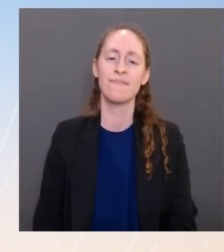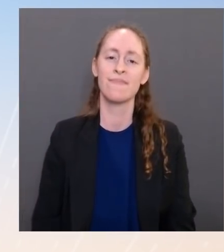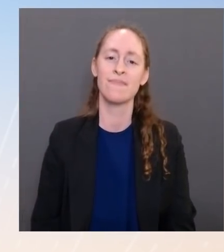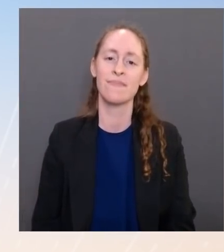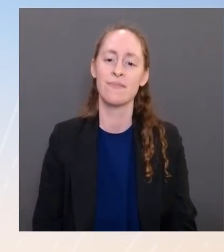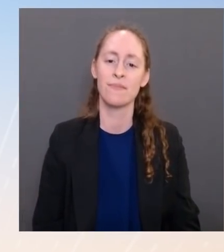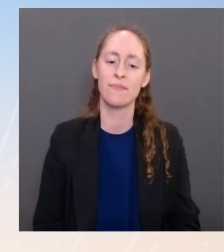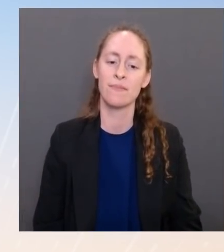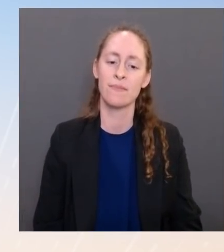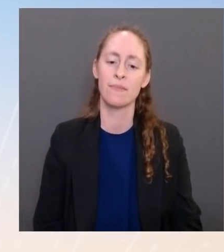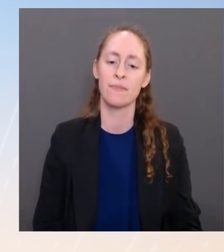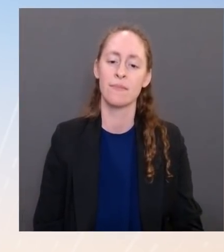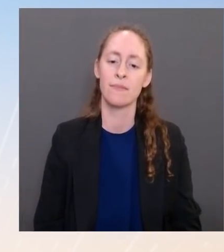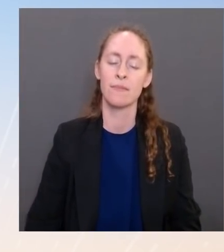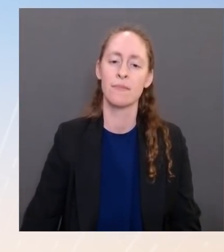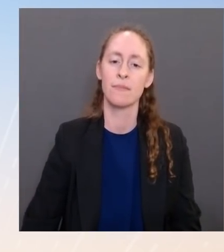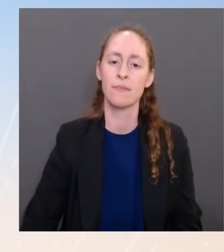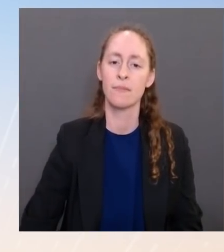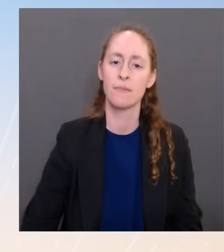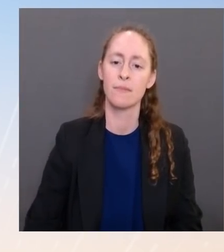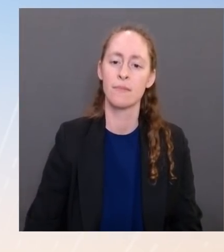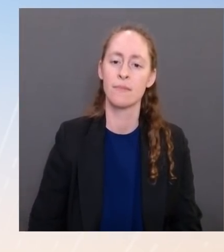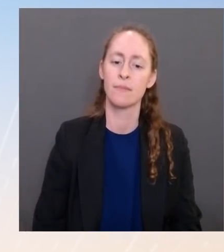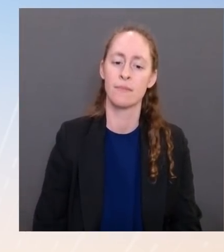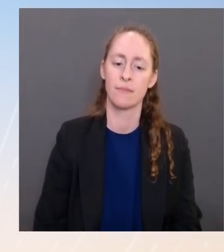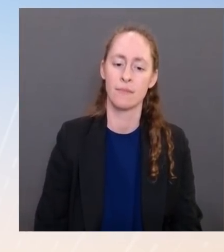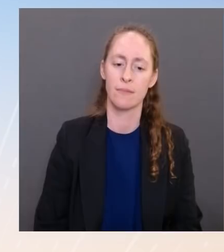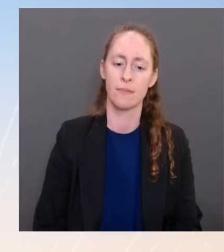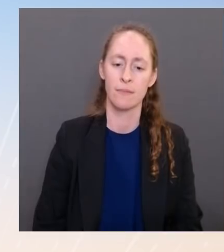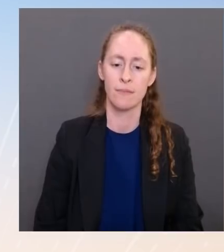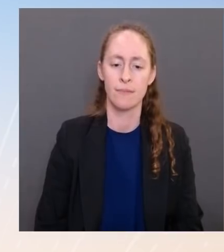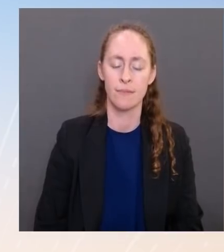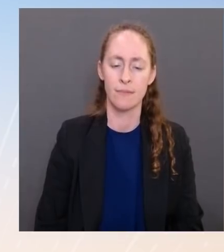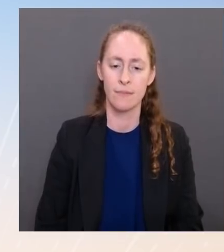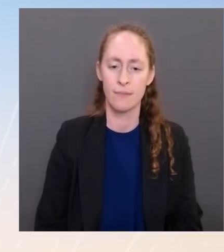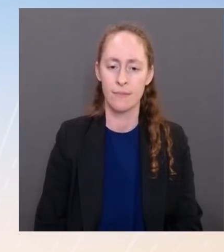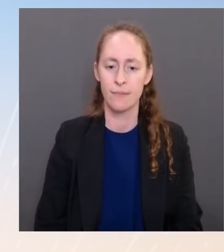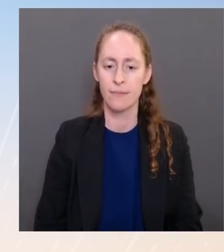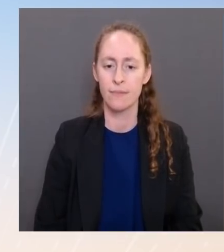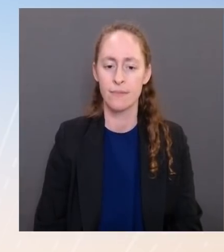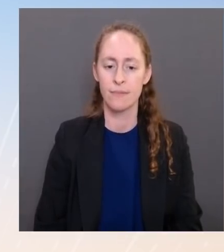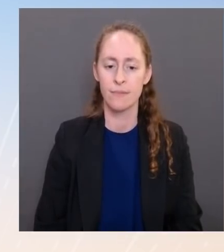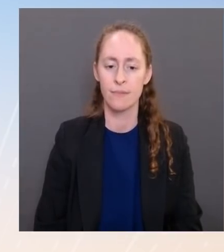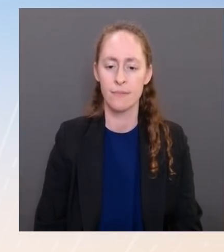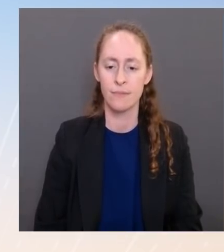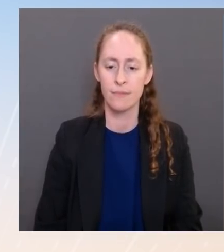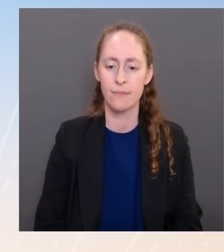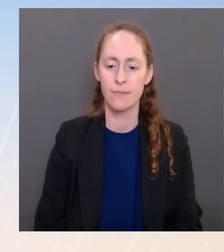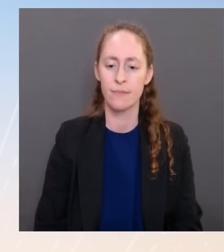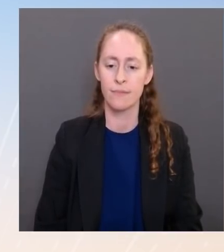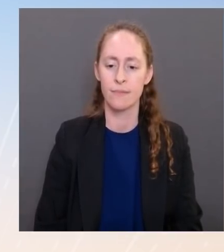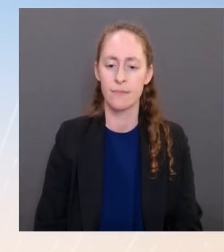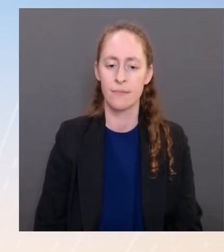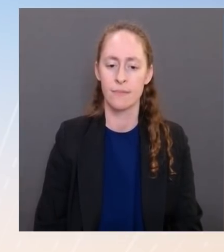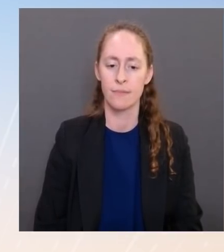in Kabul protesting the latest restriction, which is that they now must fully cover their faces and bodies in public.